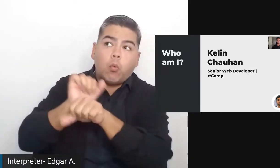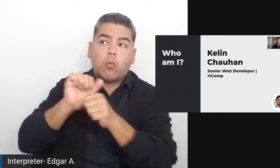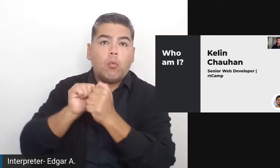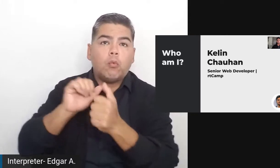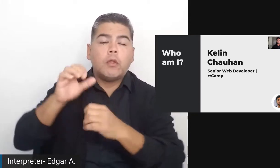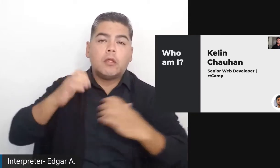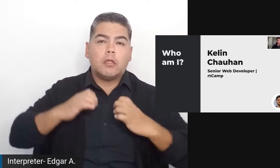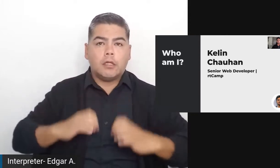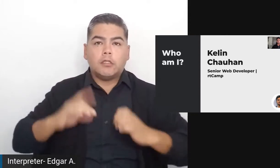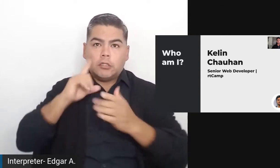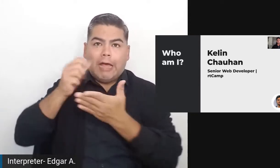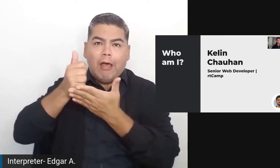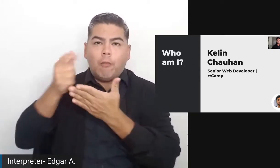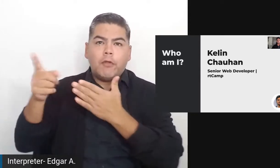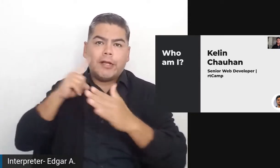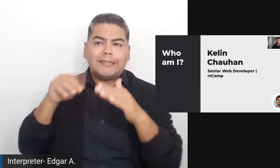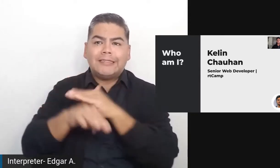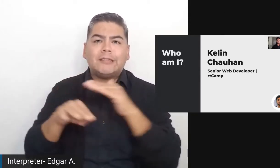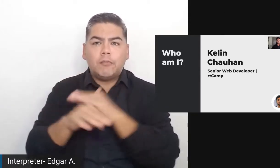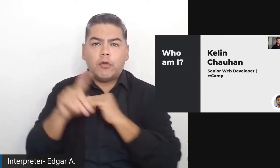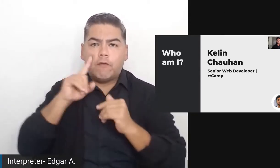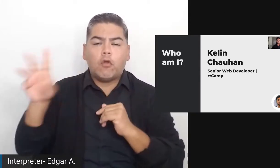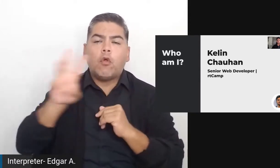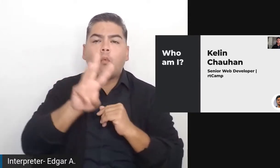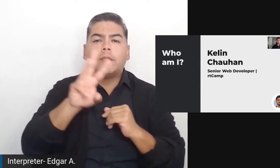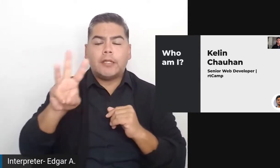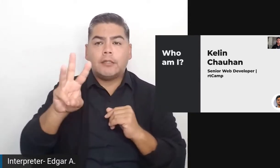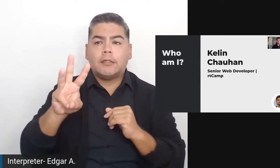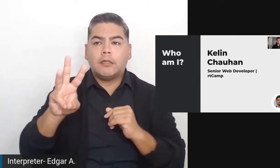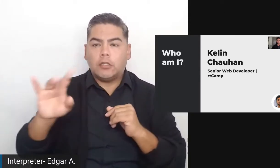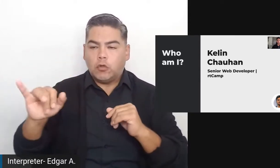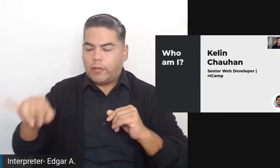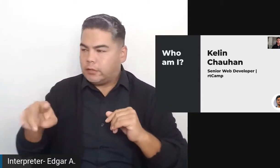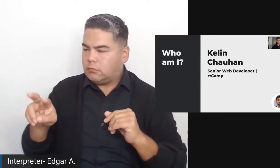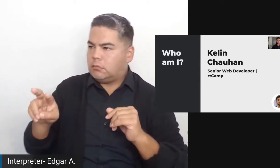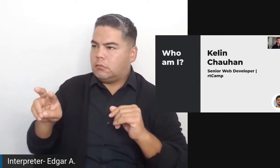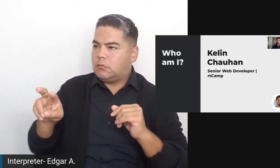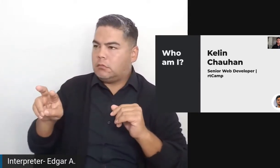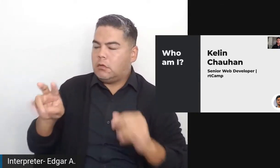for the website. That is when I have to take a deeper dive into this topic,